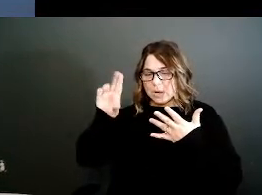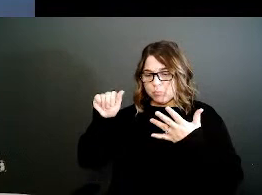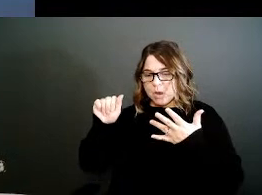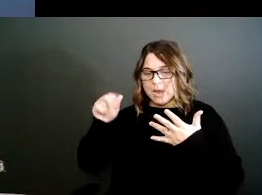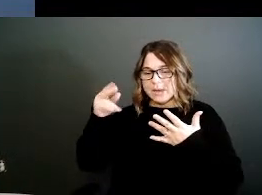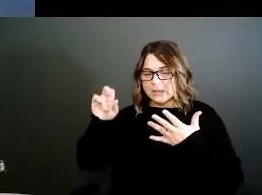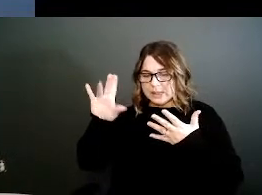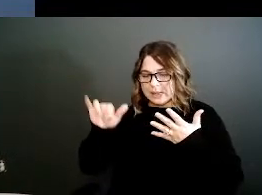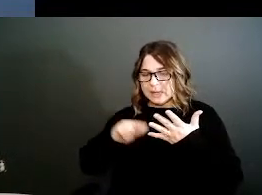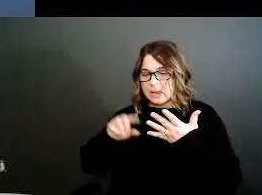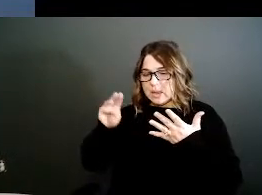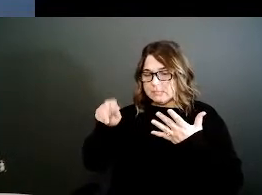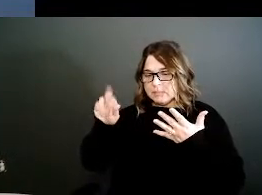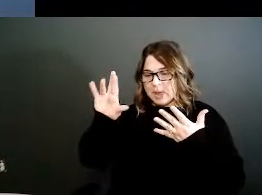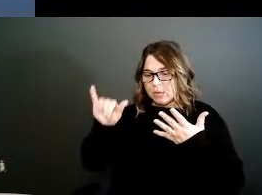HENLEY AND MARYELLA GRIGGS.